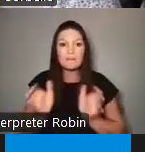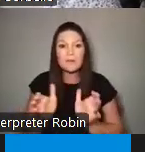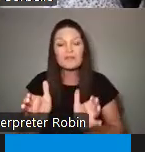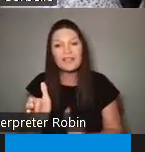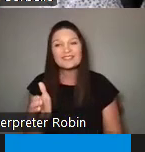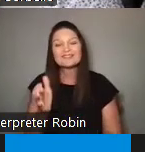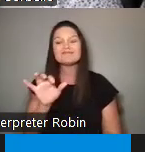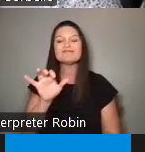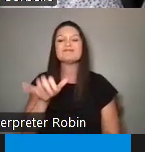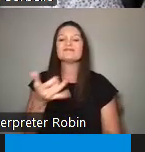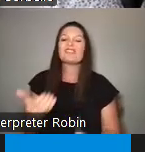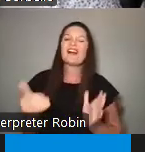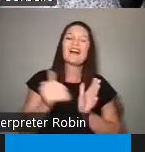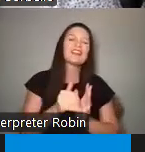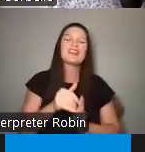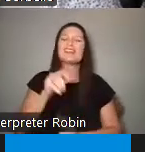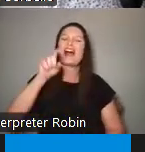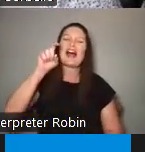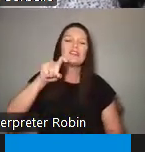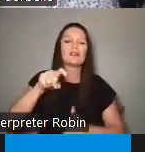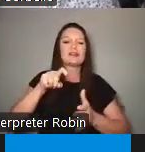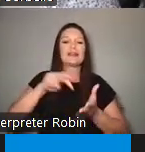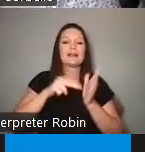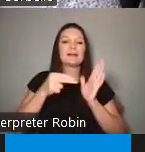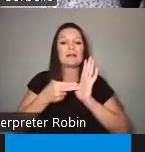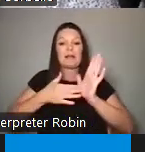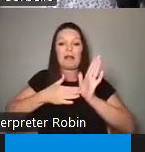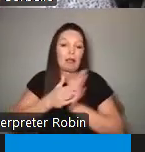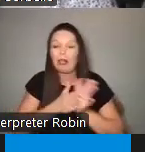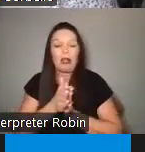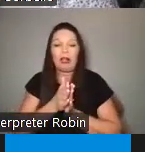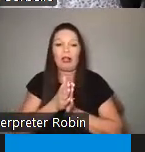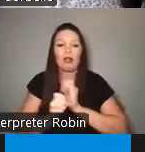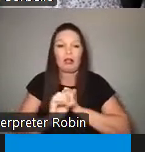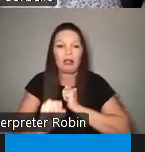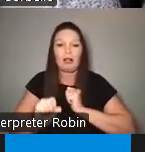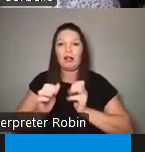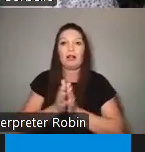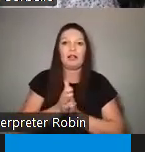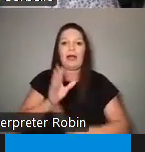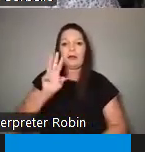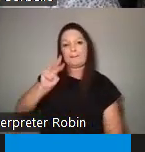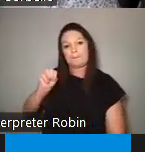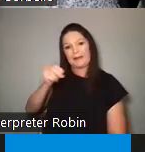your PhD or starting your own business. Yes, dopamine is involved in those things. I'm talking about it on a much